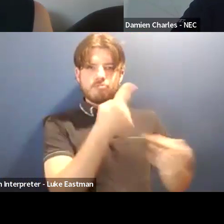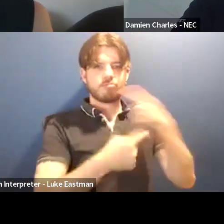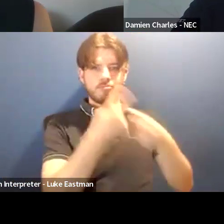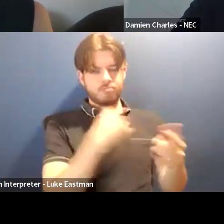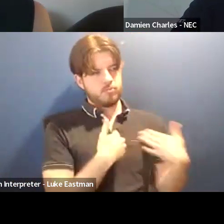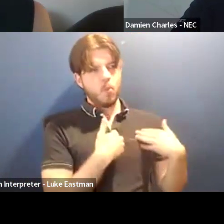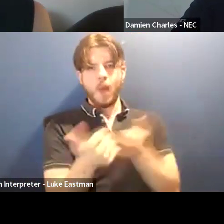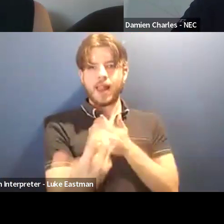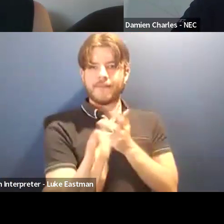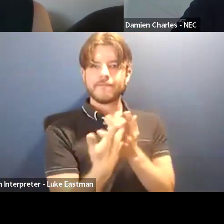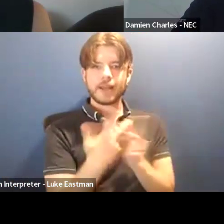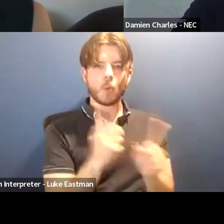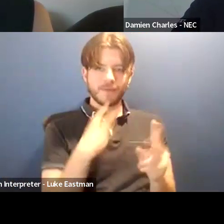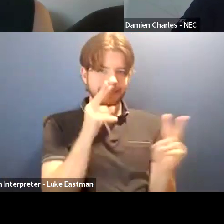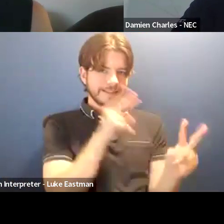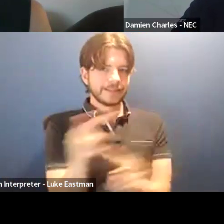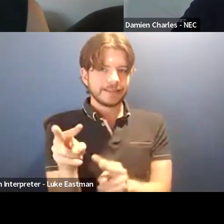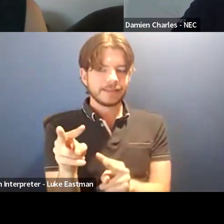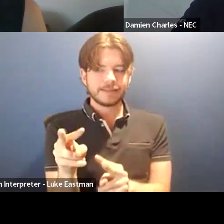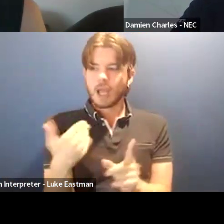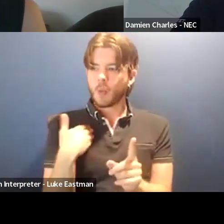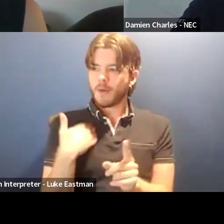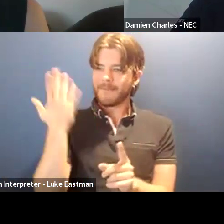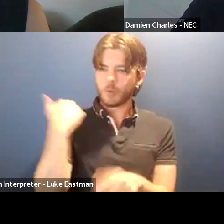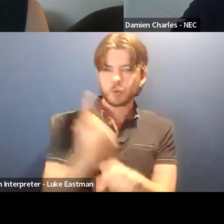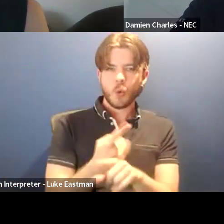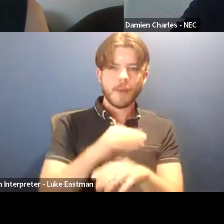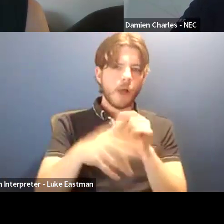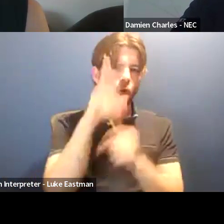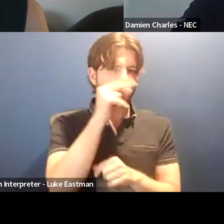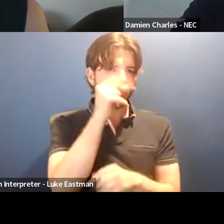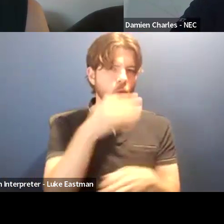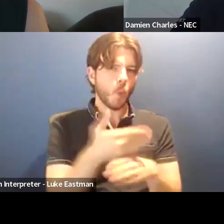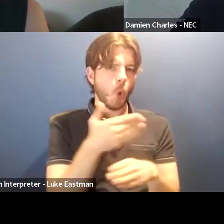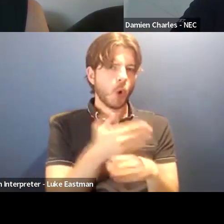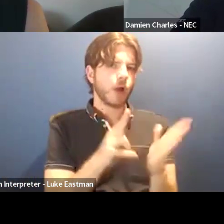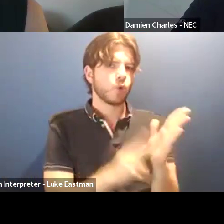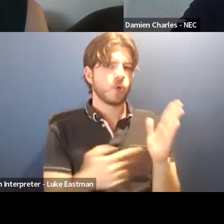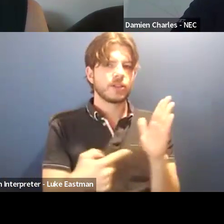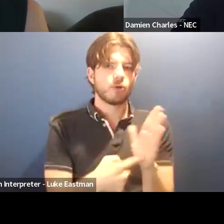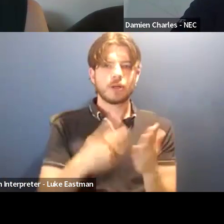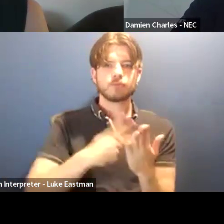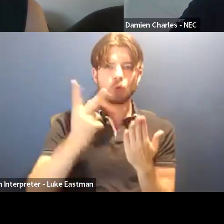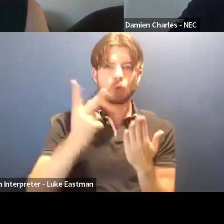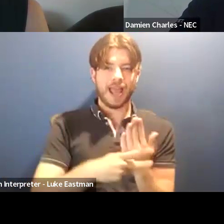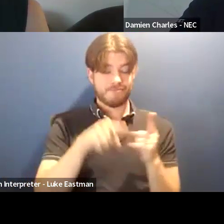spoke before I touched before on the Youth Works NT program and you know the